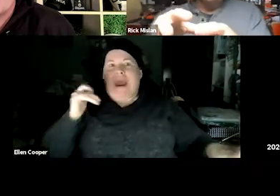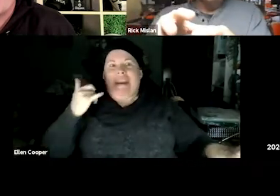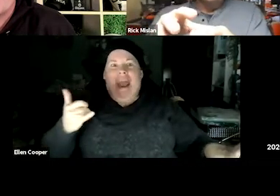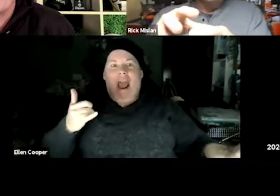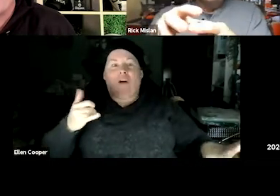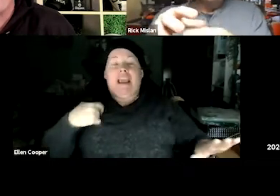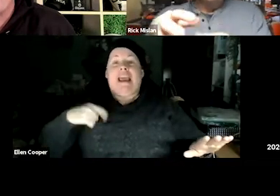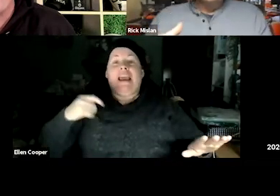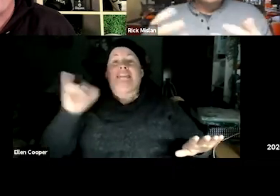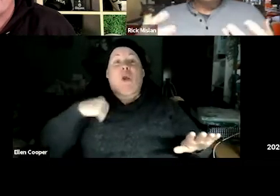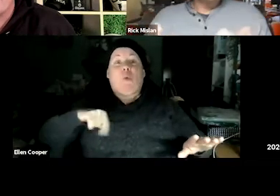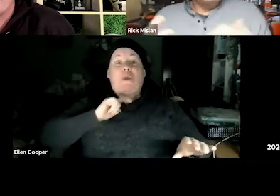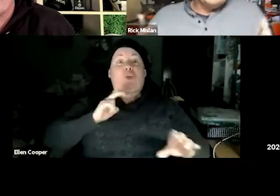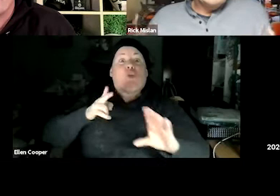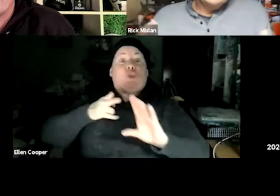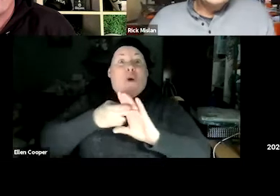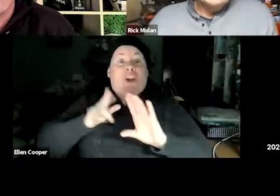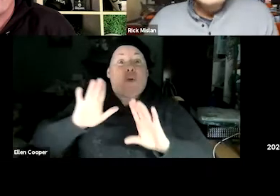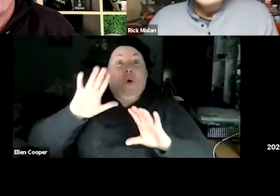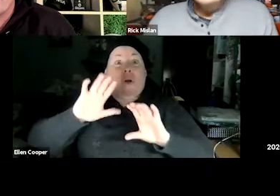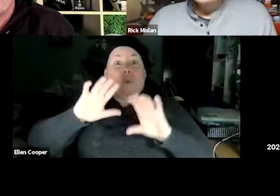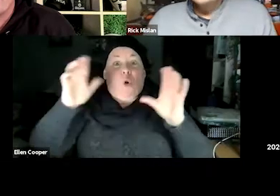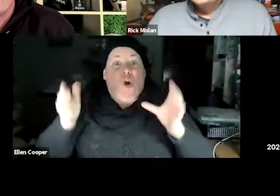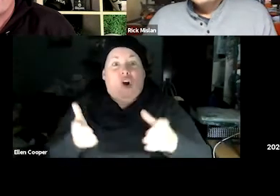Rick Mislan: And you were handling this, you know, this just major concept. So